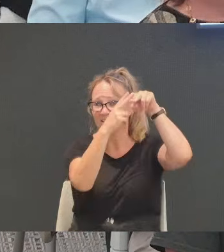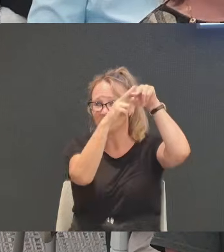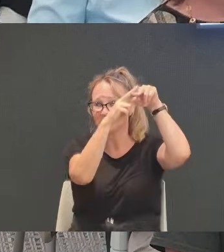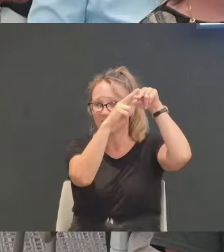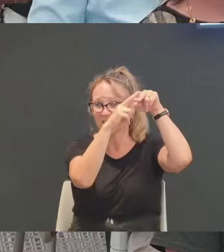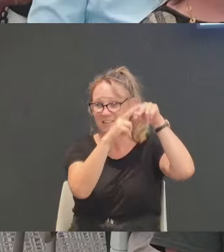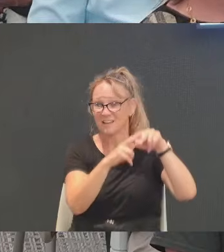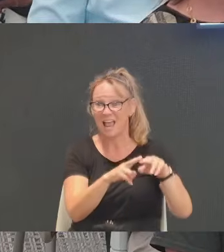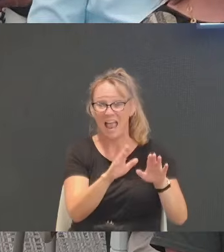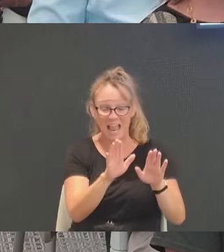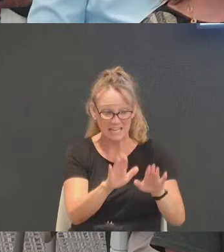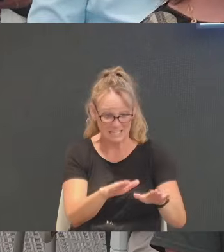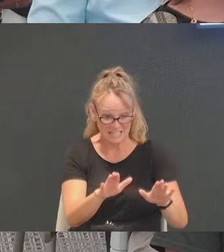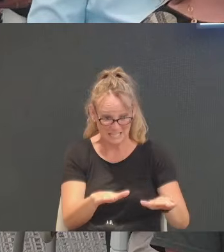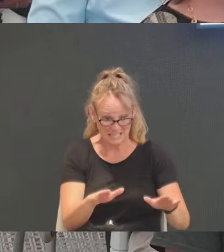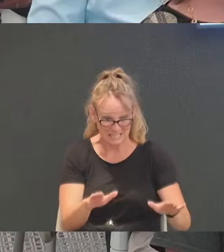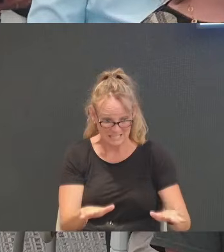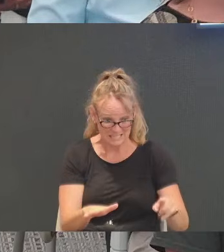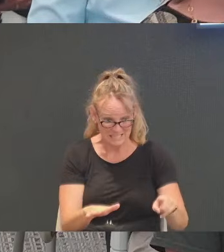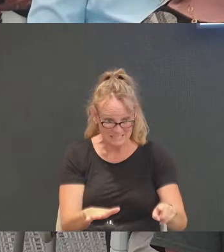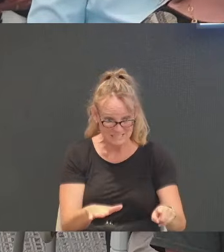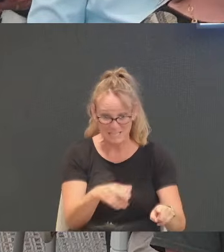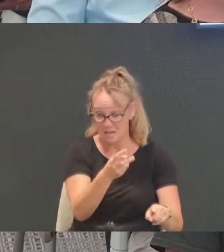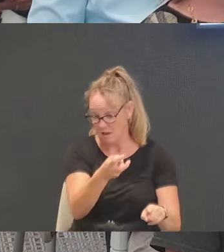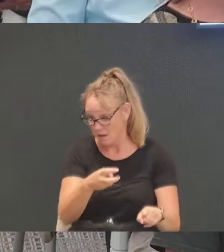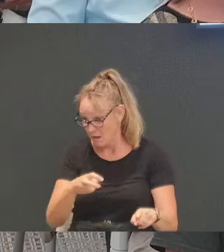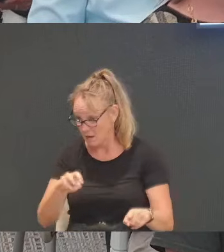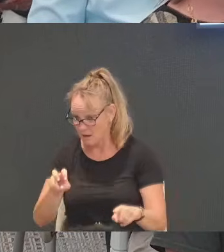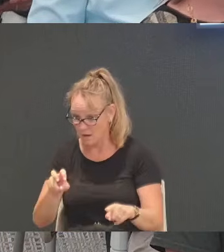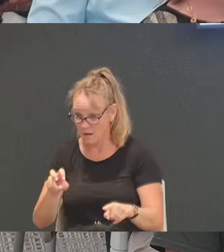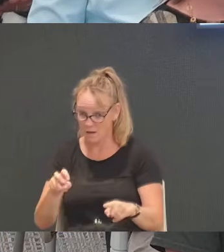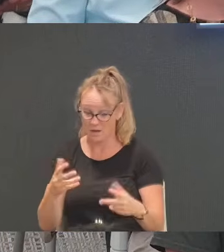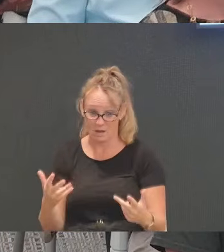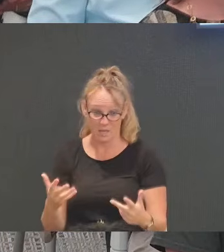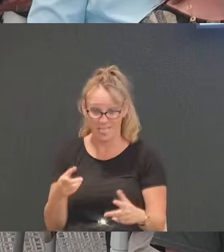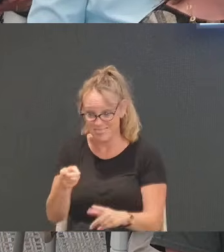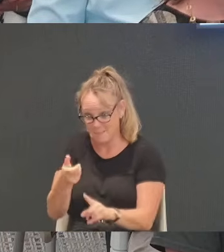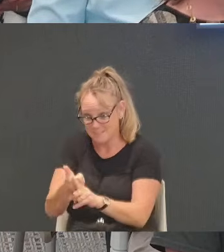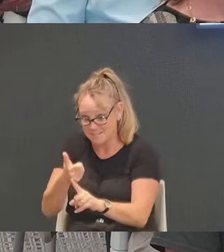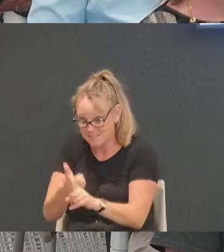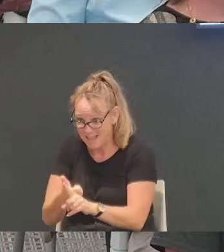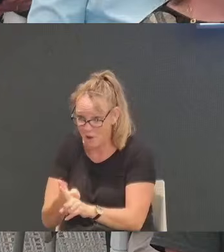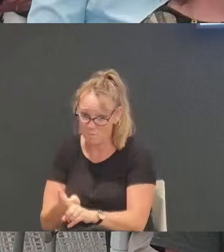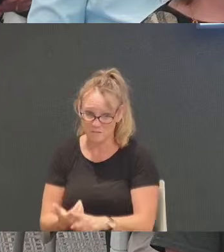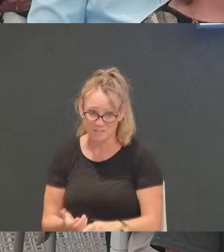these situations then struggle with serious behaviors. Violence, sexualized behaviors,